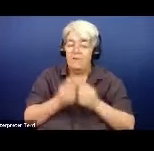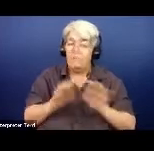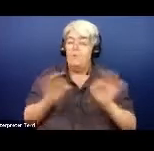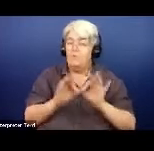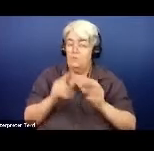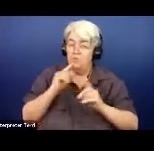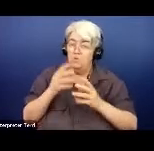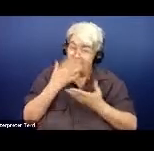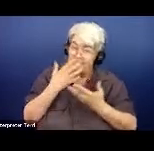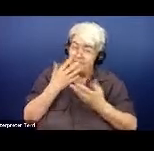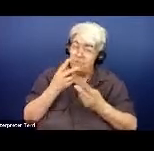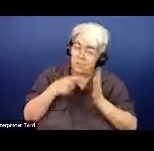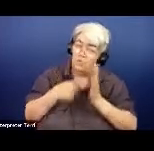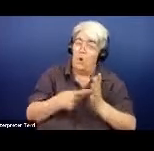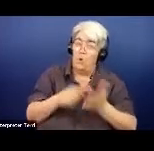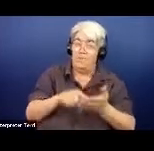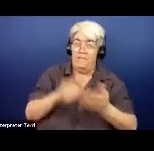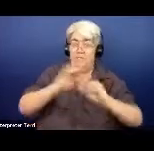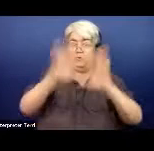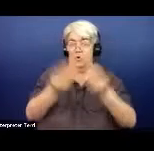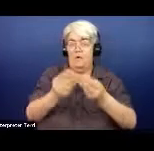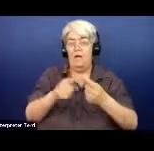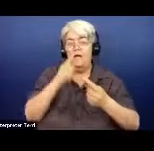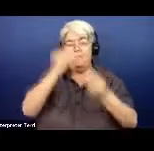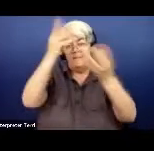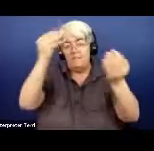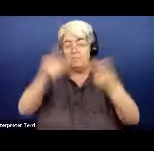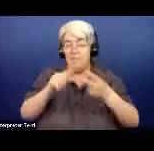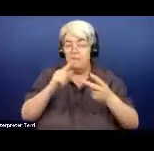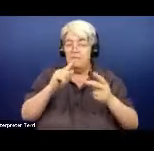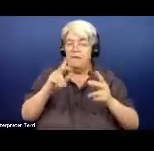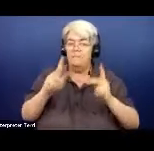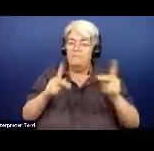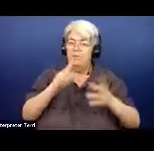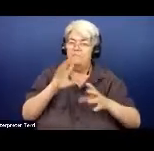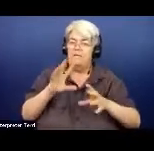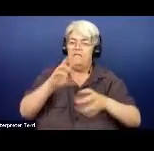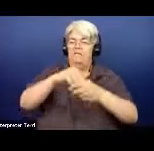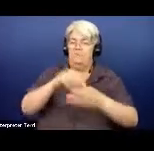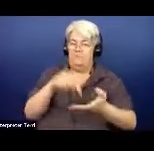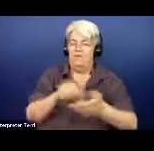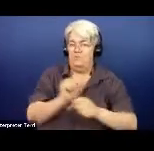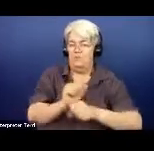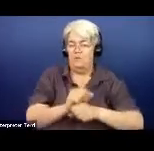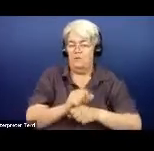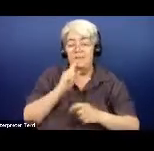and to be able to share the successes for the people that have been touched by the work. Finally there's information in the guide